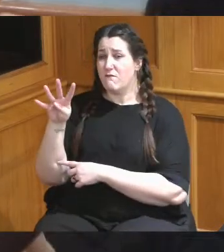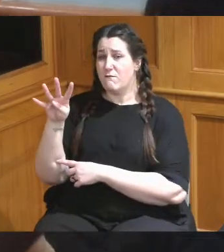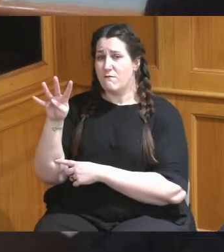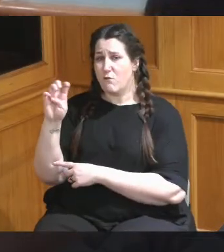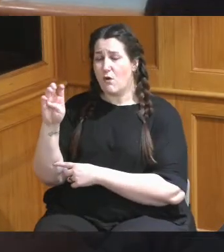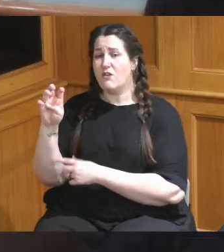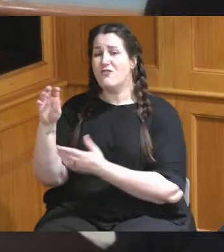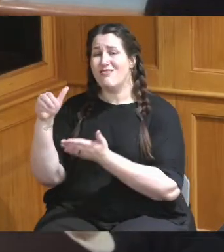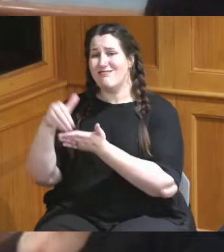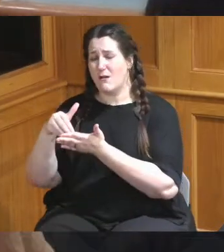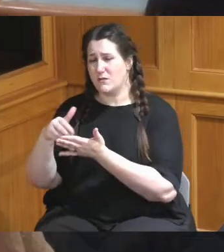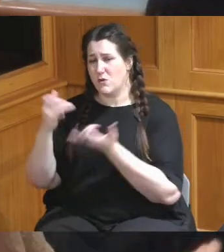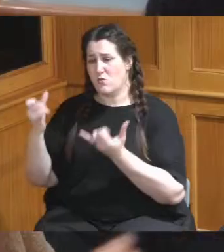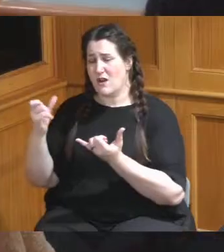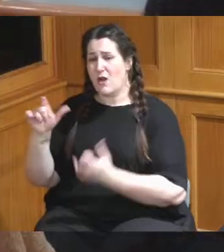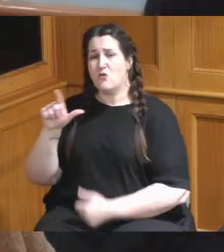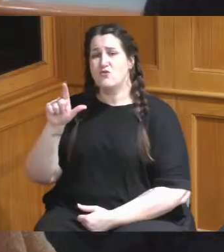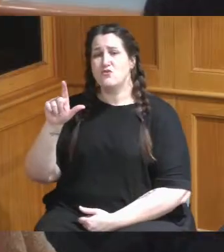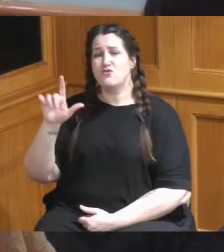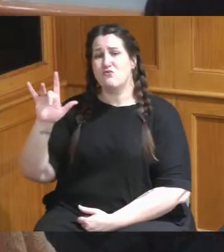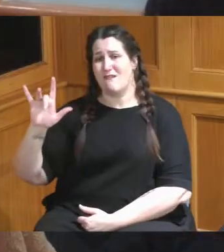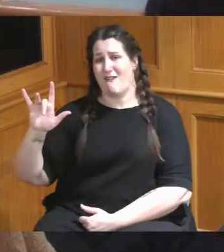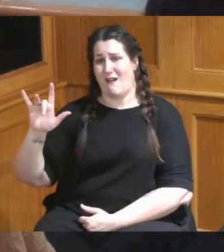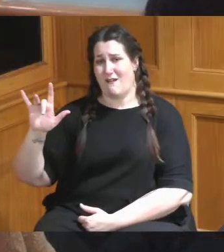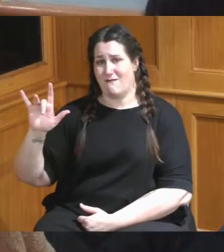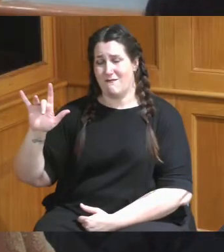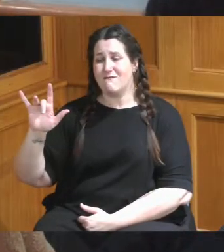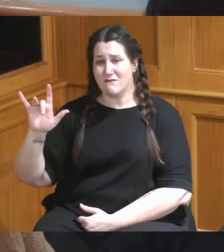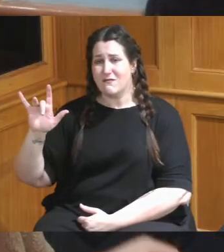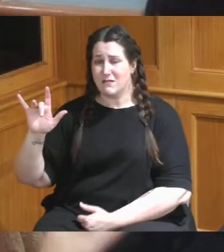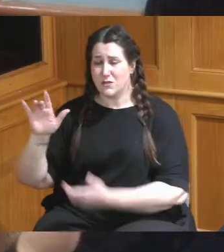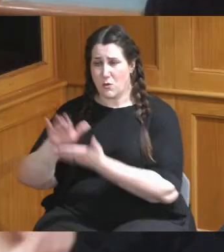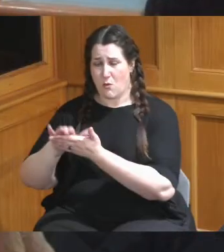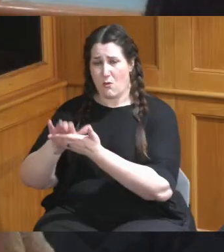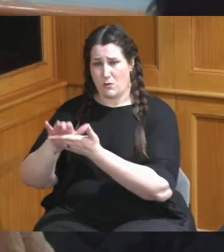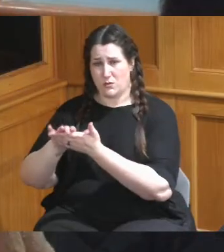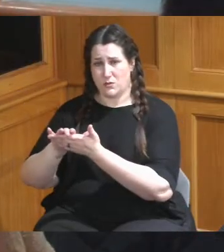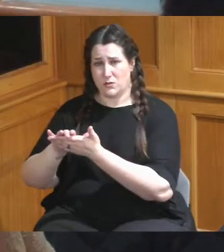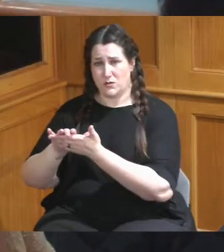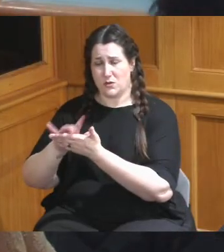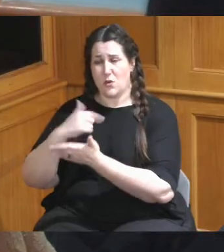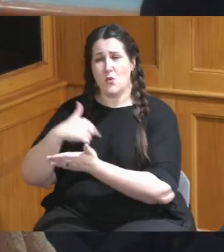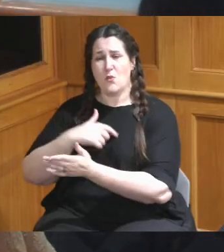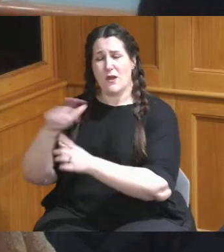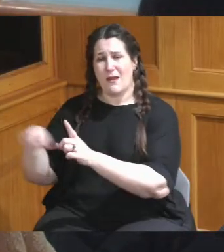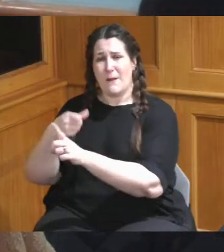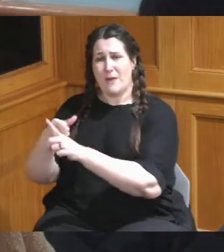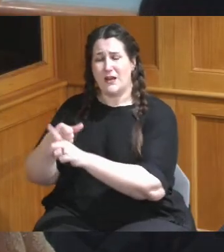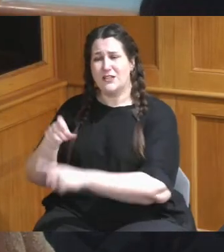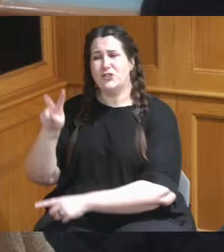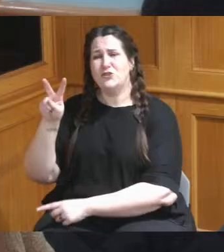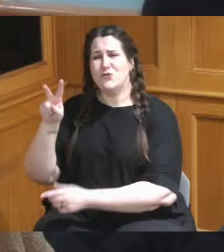Hamilton County schools, not including our CPS work. And we're impacting over 2,000 students.